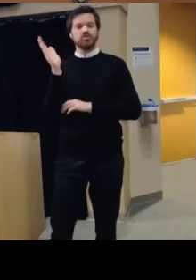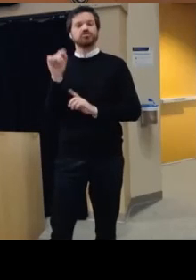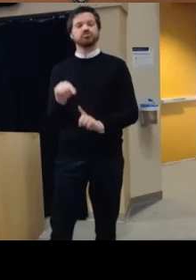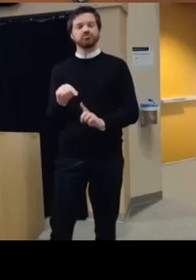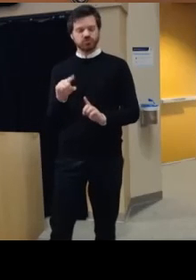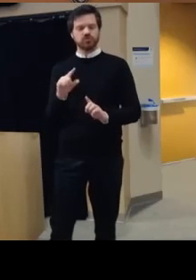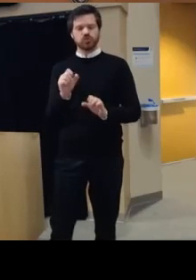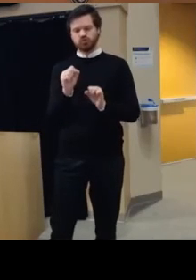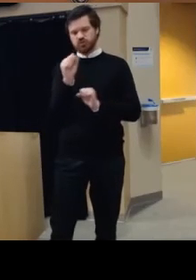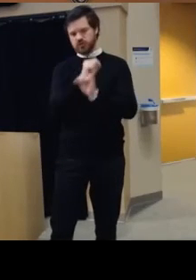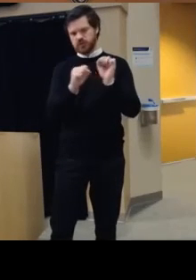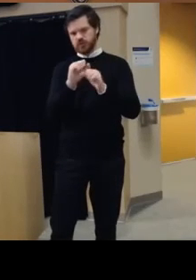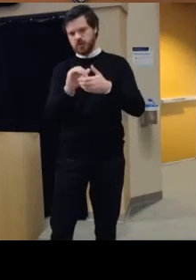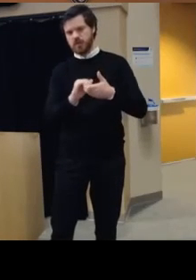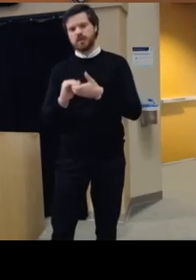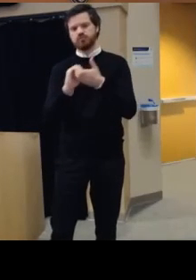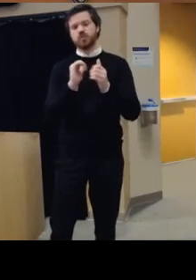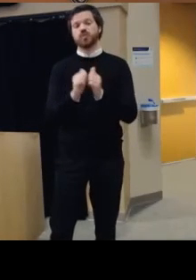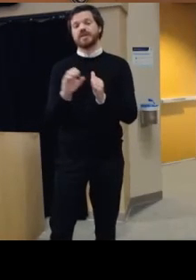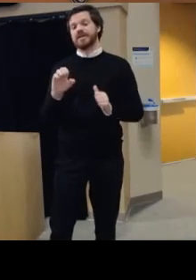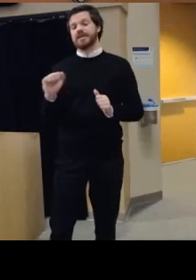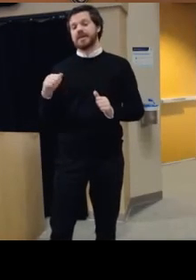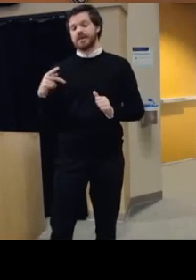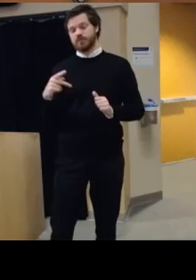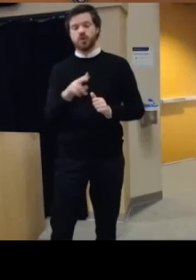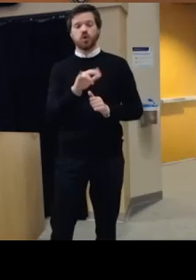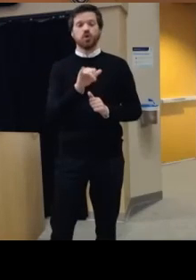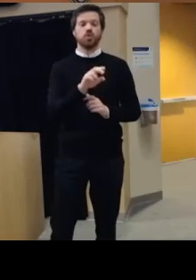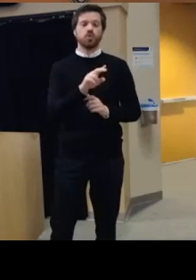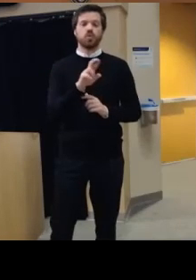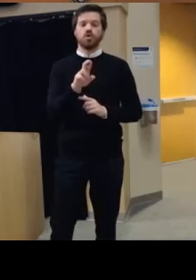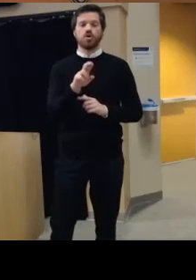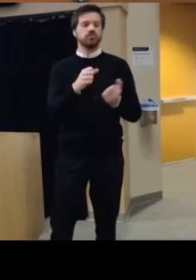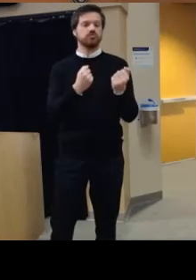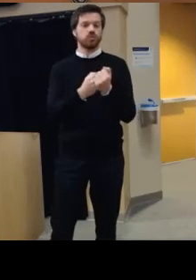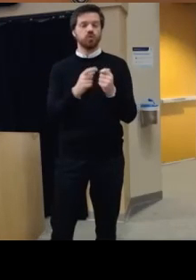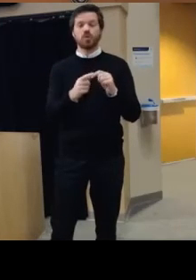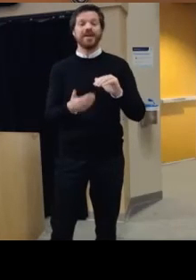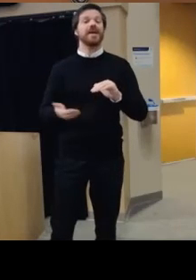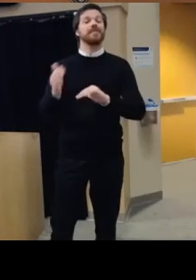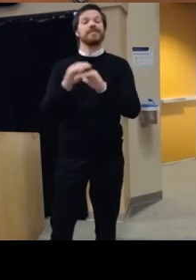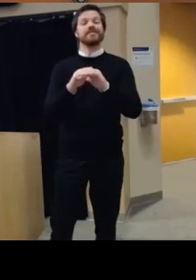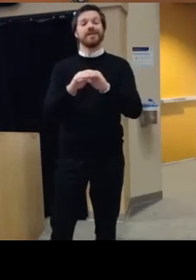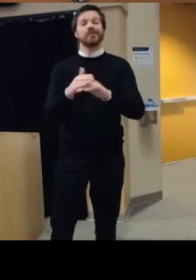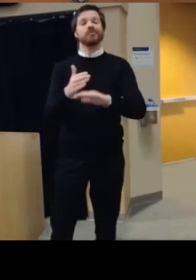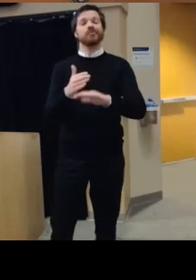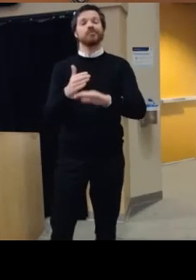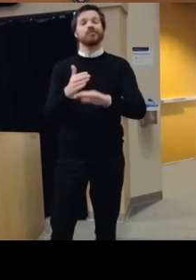a strategic collaboration with EAP and Ur support to amplify and improve access to critical incident